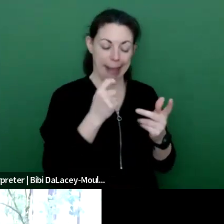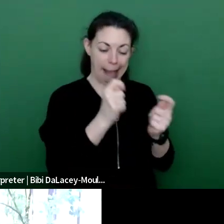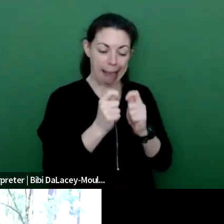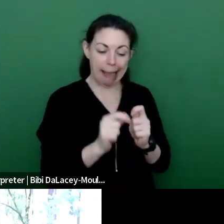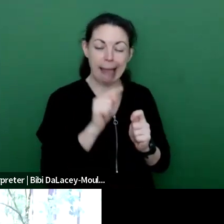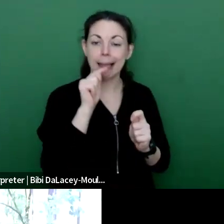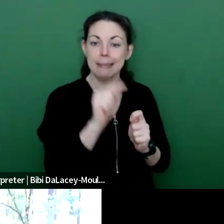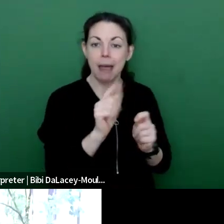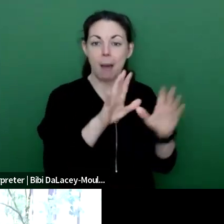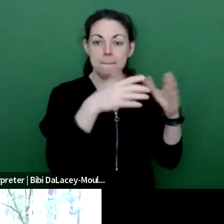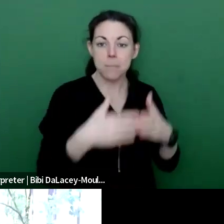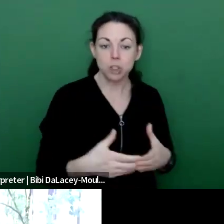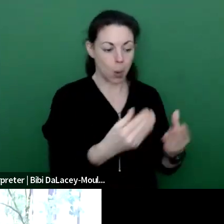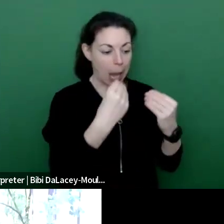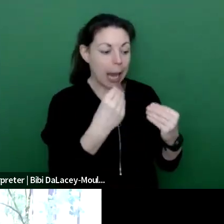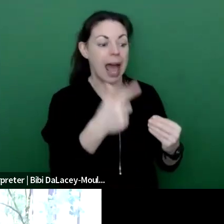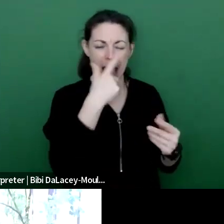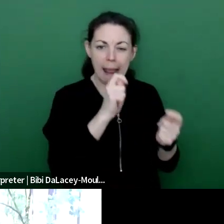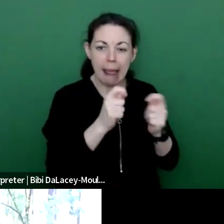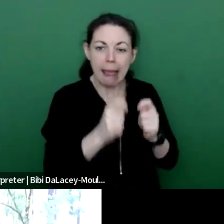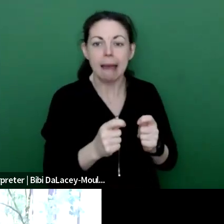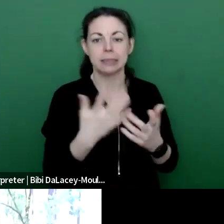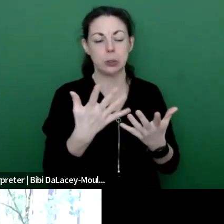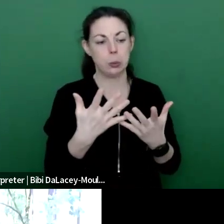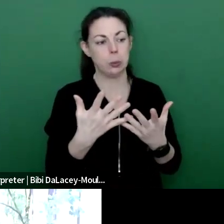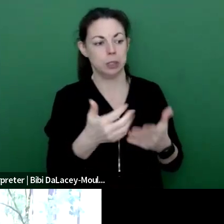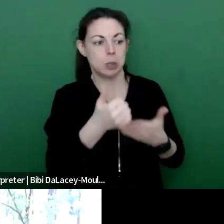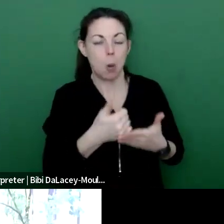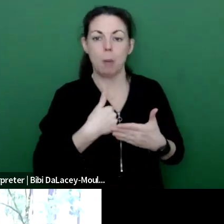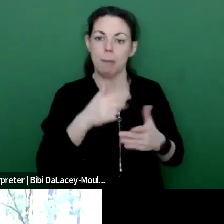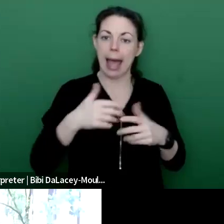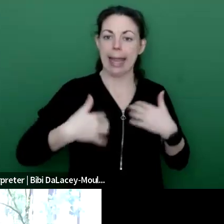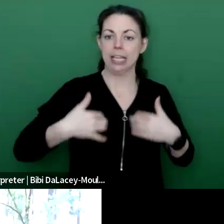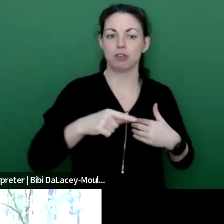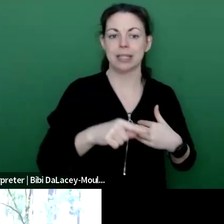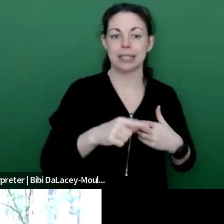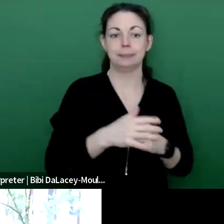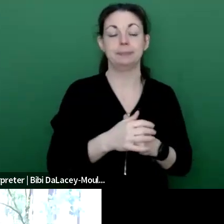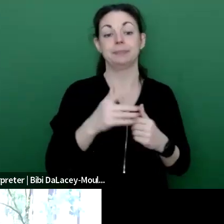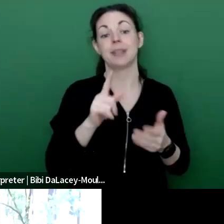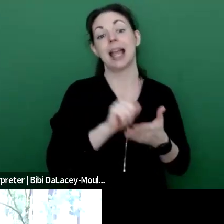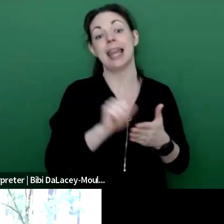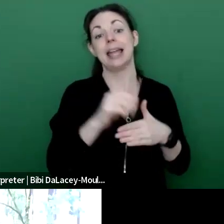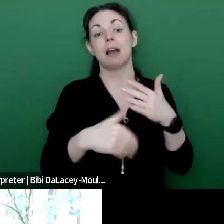slant on my bachelor's degree. As a mature student years later, I then did a Master of Education degree with the Open University,